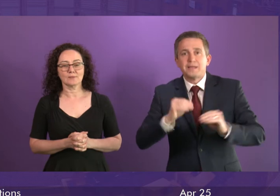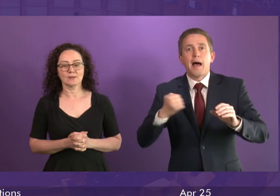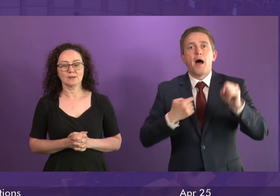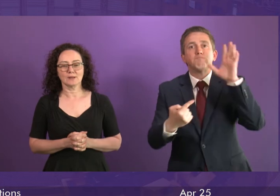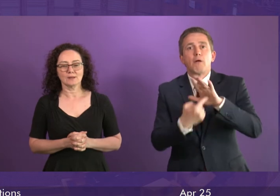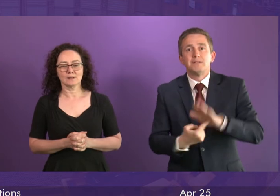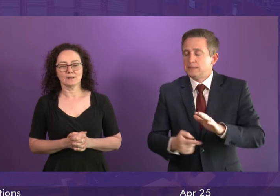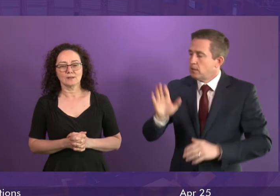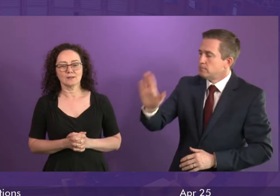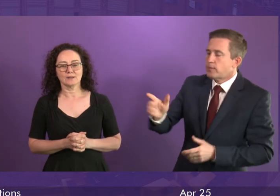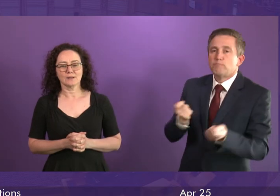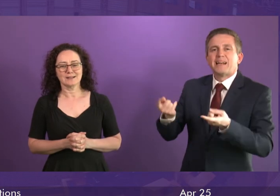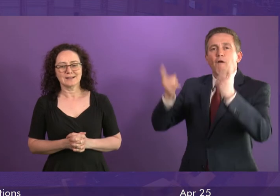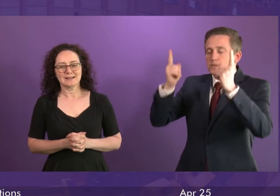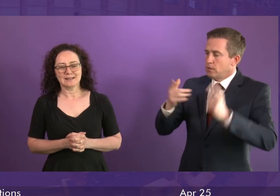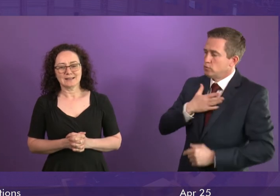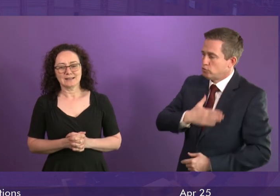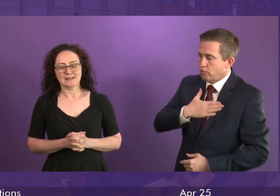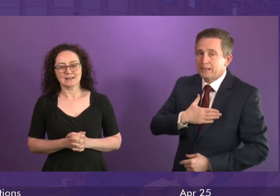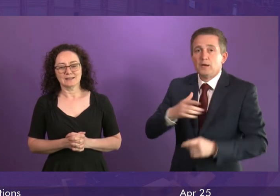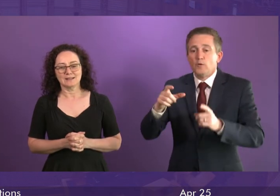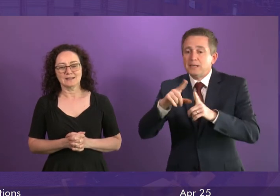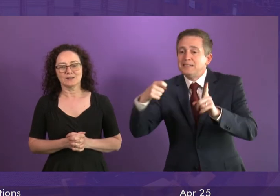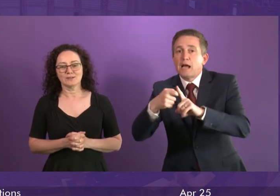I am sorry, Mr Leonard. Would Derek Mackay and Colin Smyth—and other